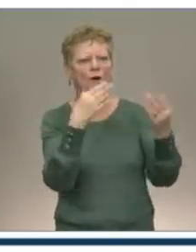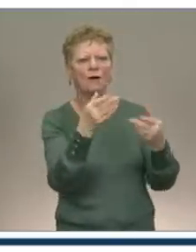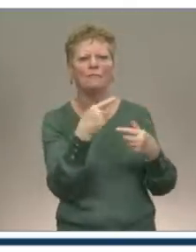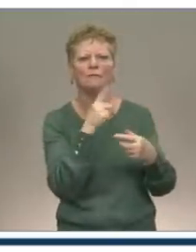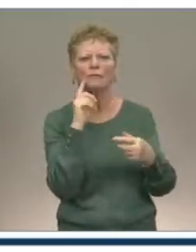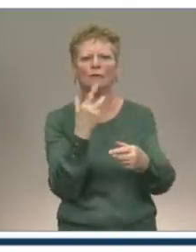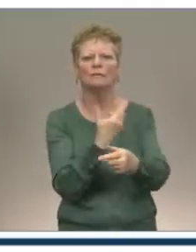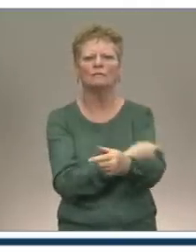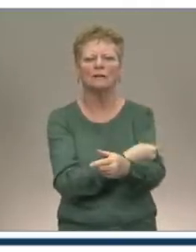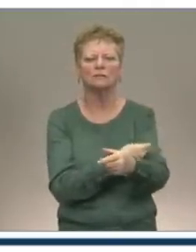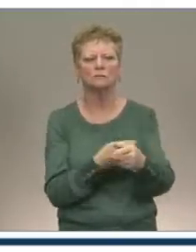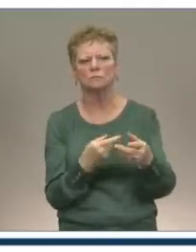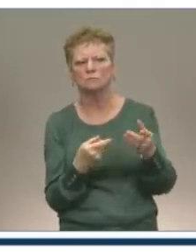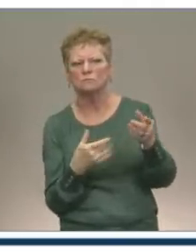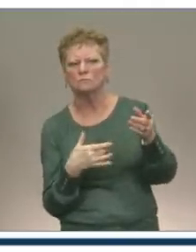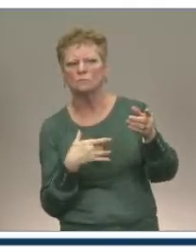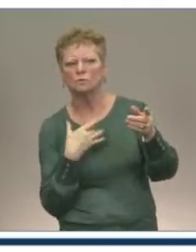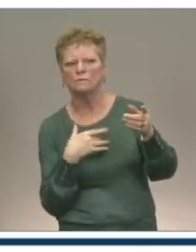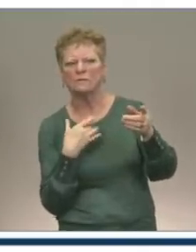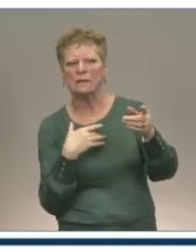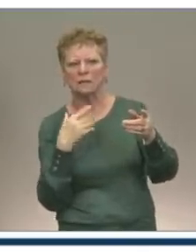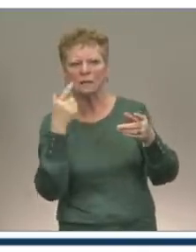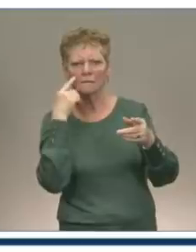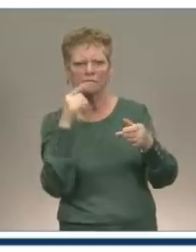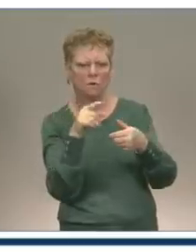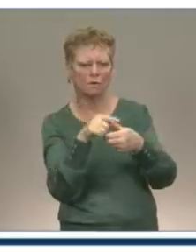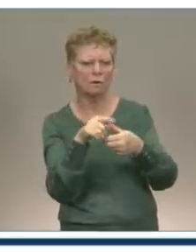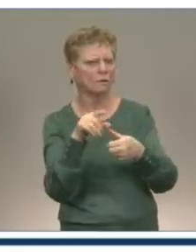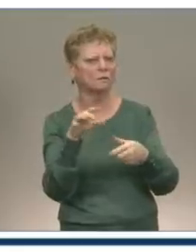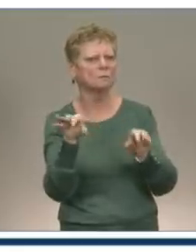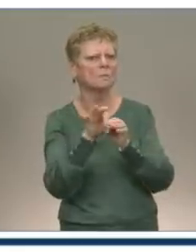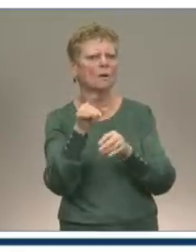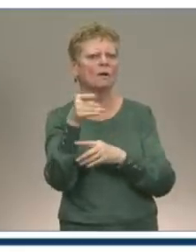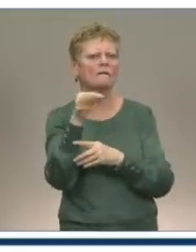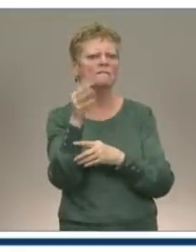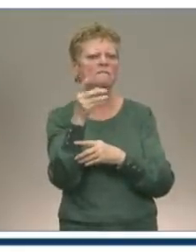your sense is for the demand for this type of vaccine and if you have any concerns about